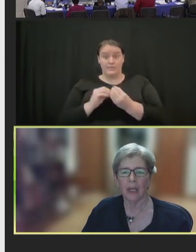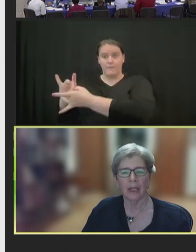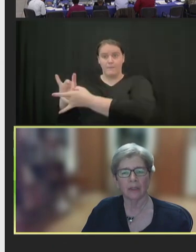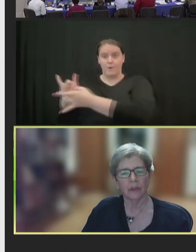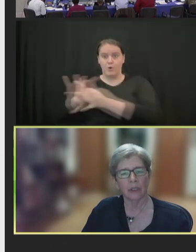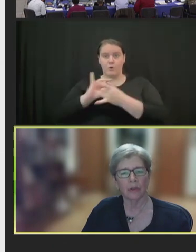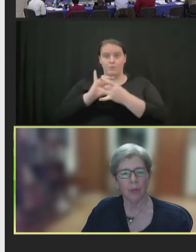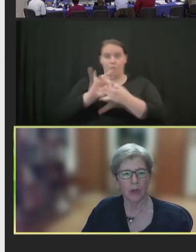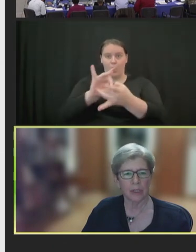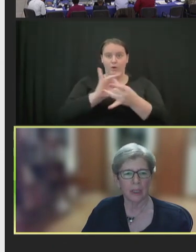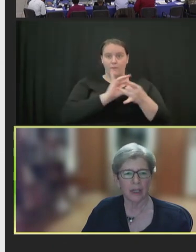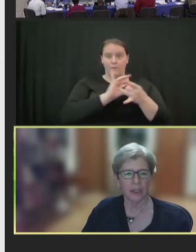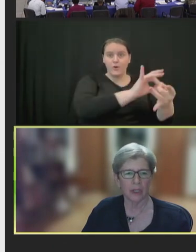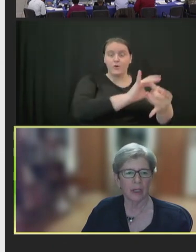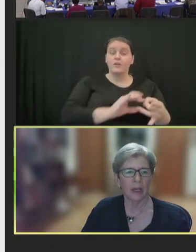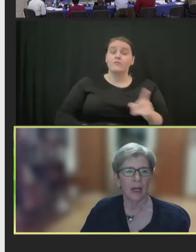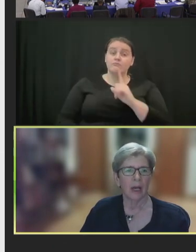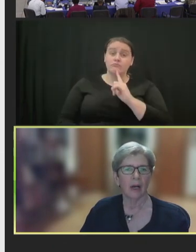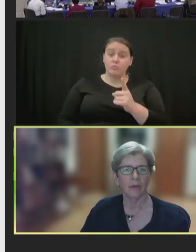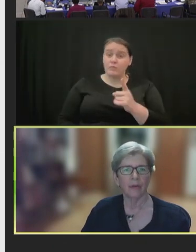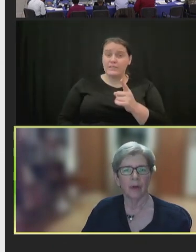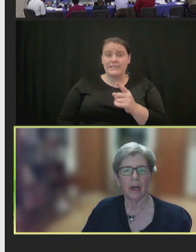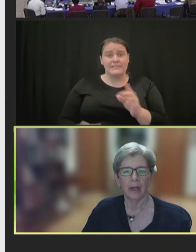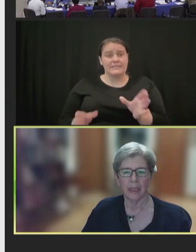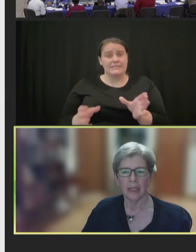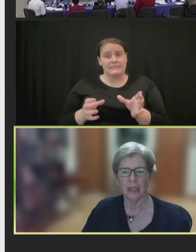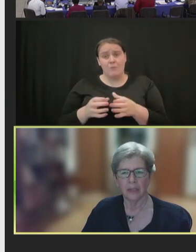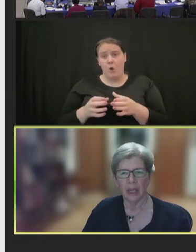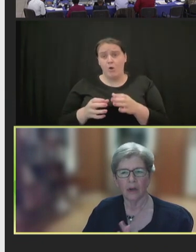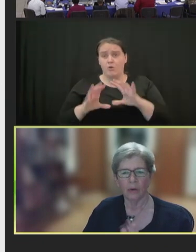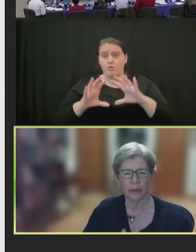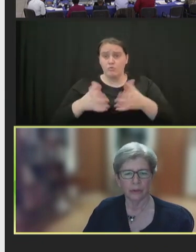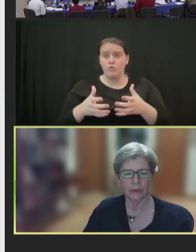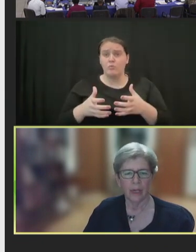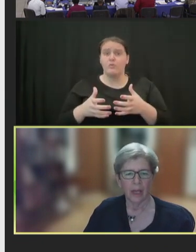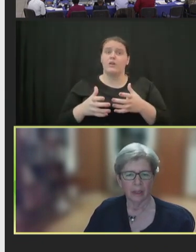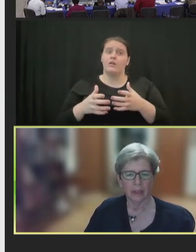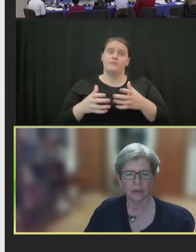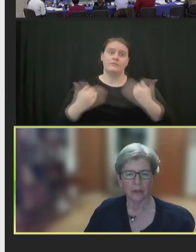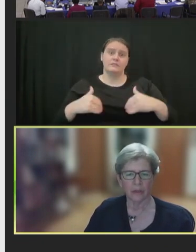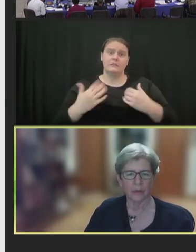and it's only a small selection of the key stakeholders. And in the interest of time,